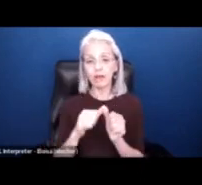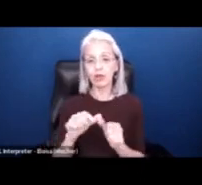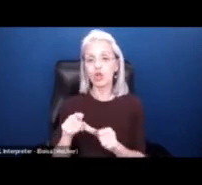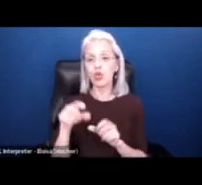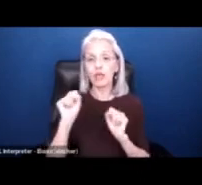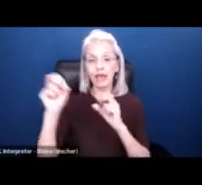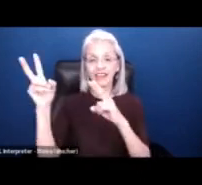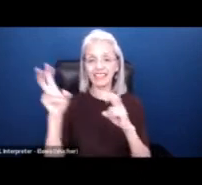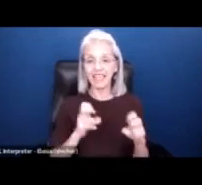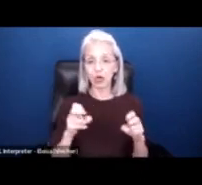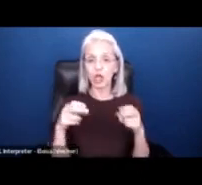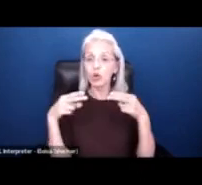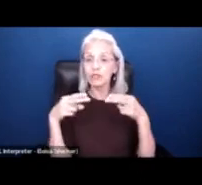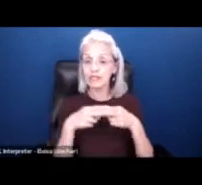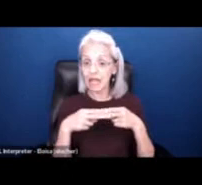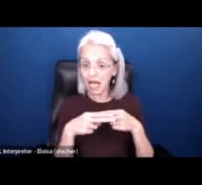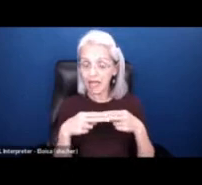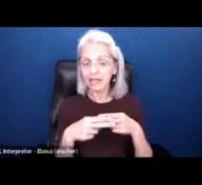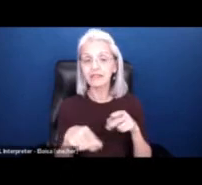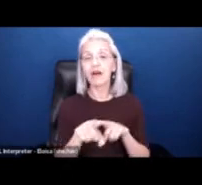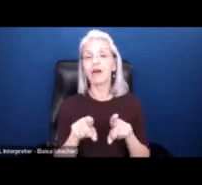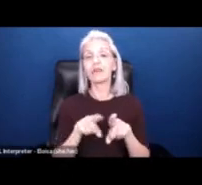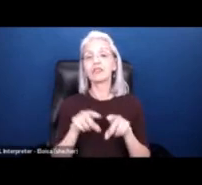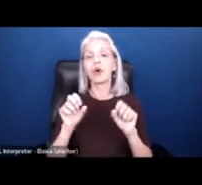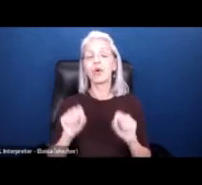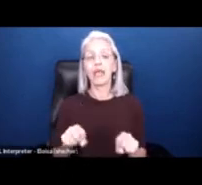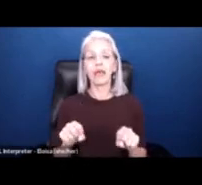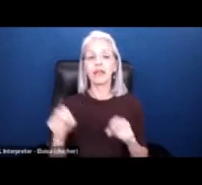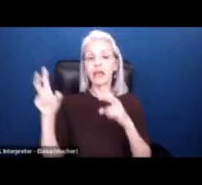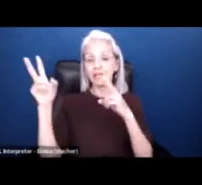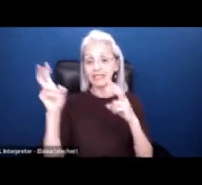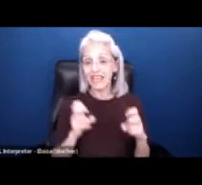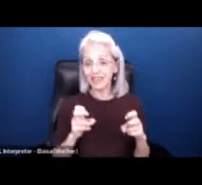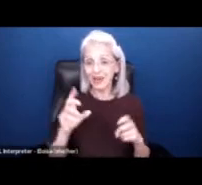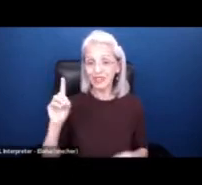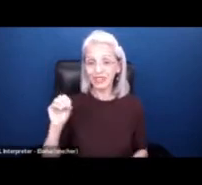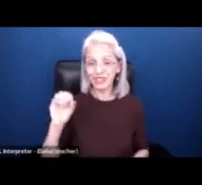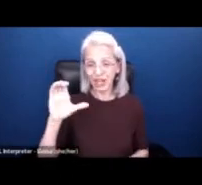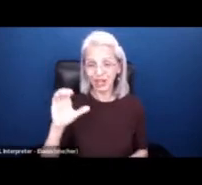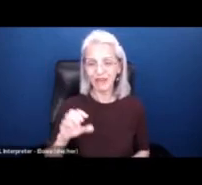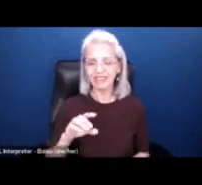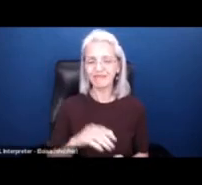the slides and that you can also download the document and thank you